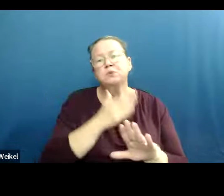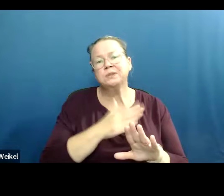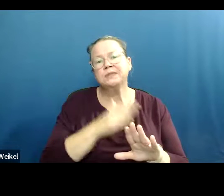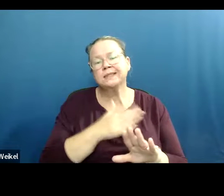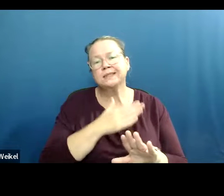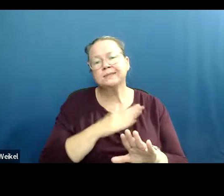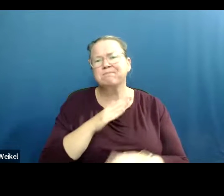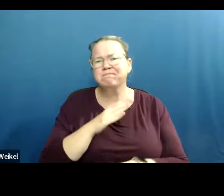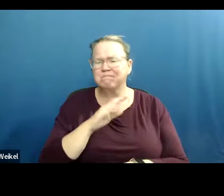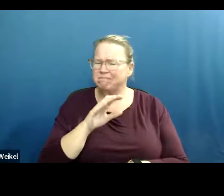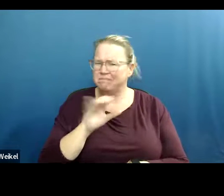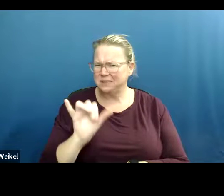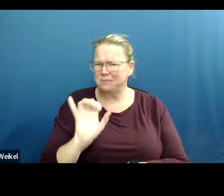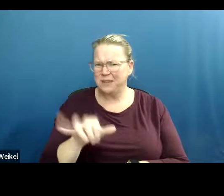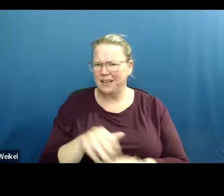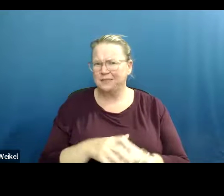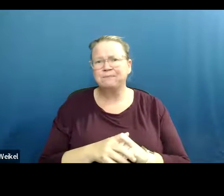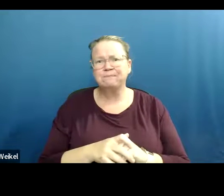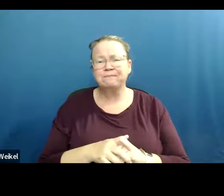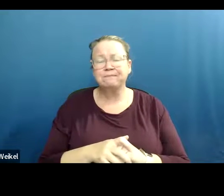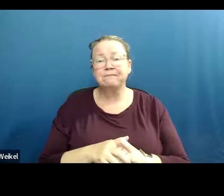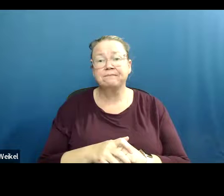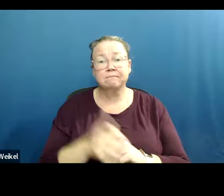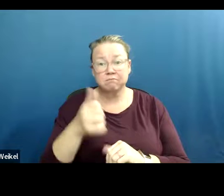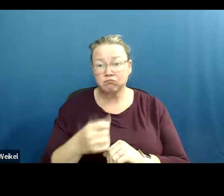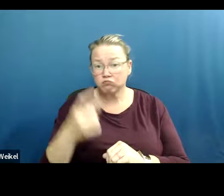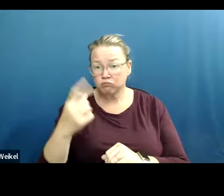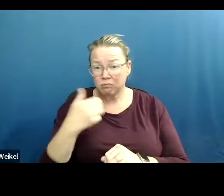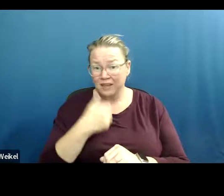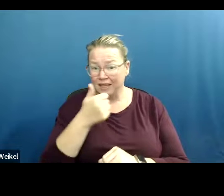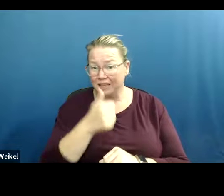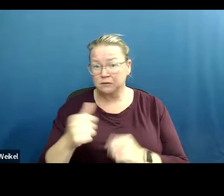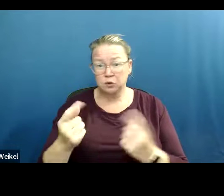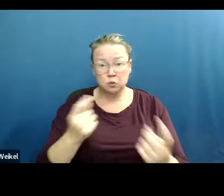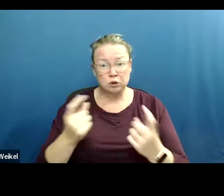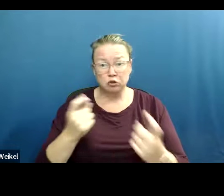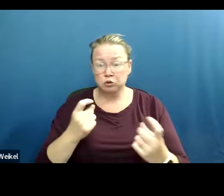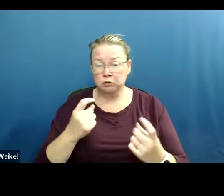Harm (He/Him): things like that. Does anyone have any questions about me?